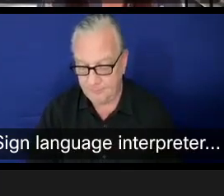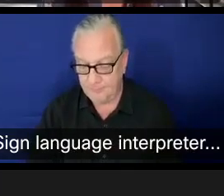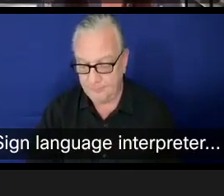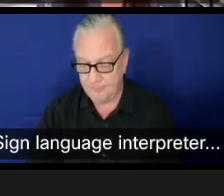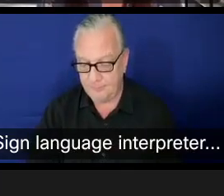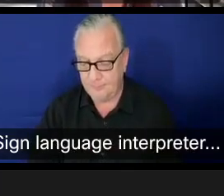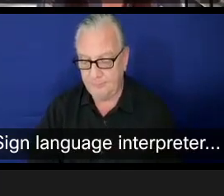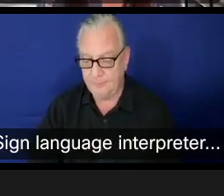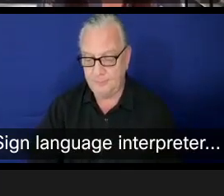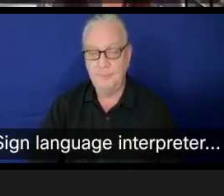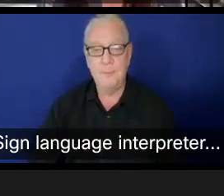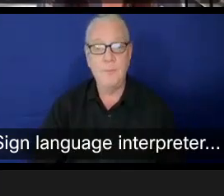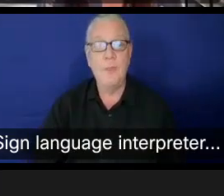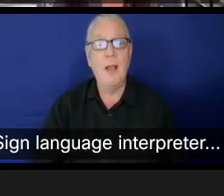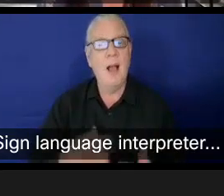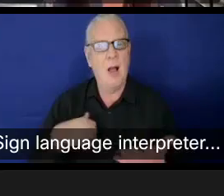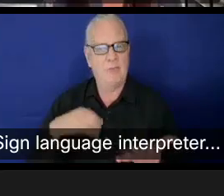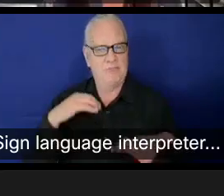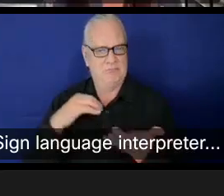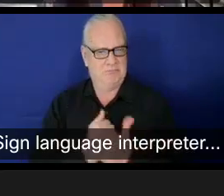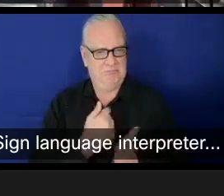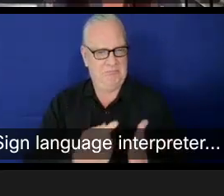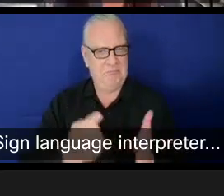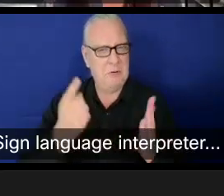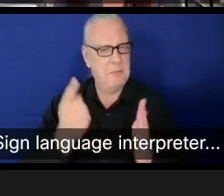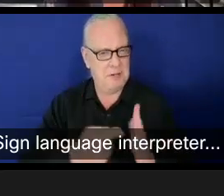wanted to take just a minute to share with you about the